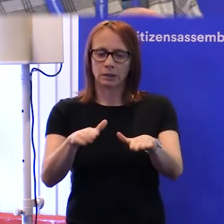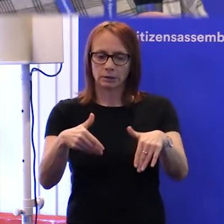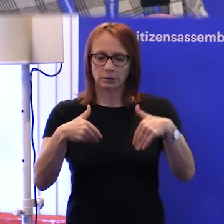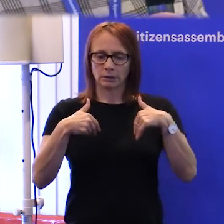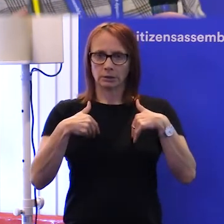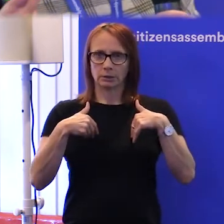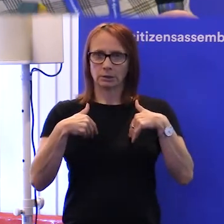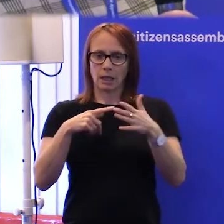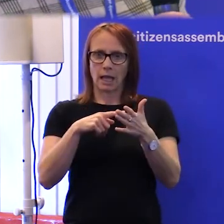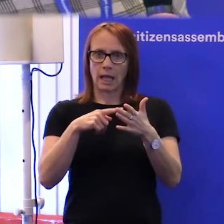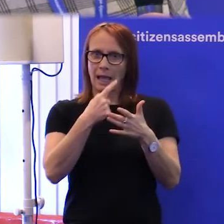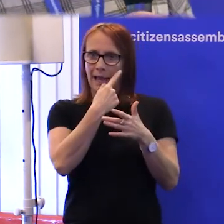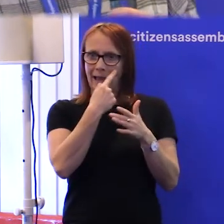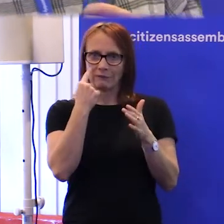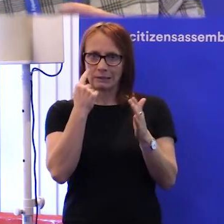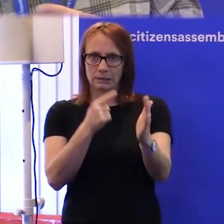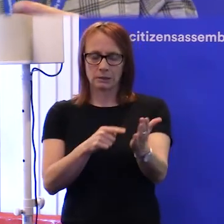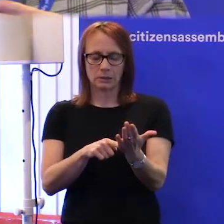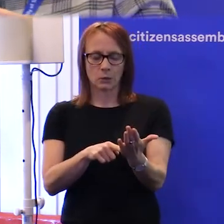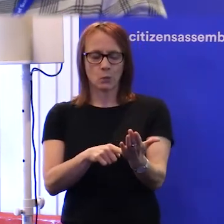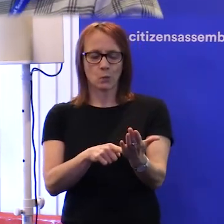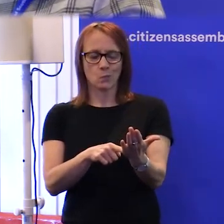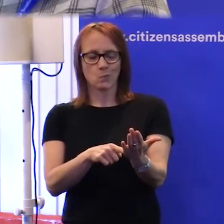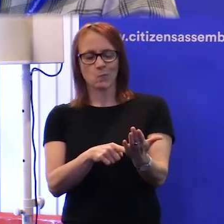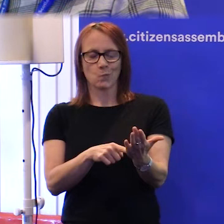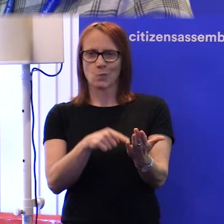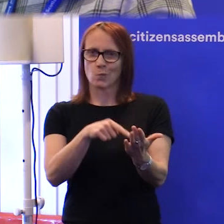at the evidence asking questions thinking about where it comes from and